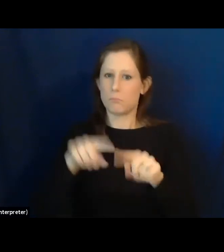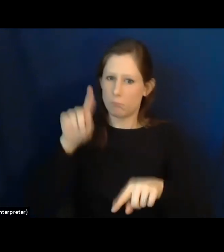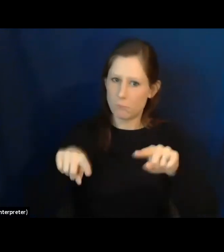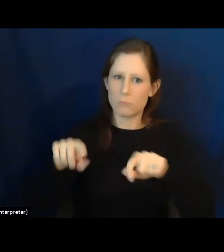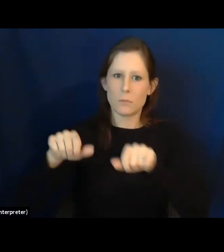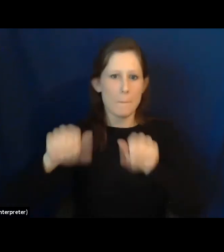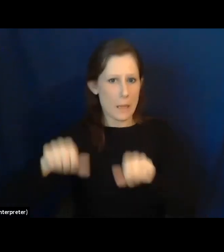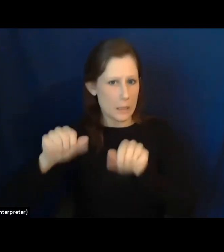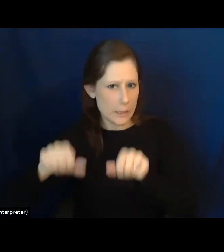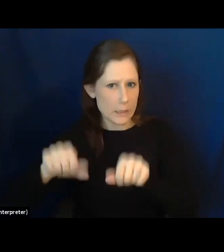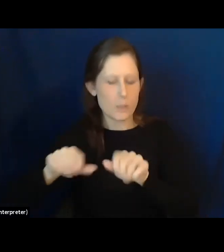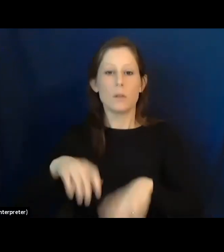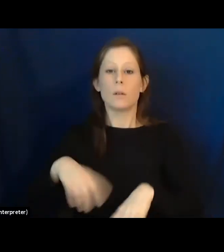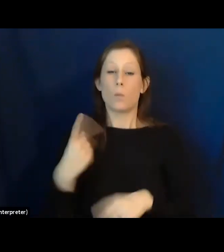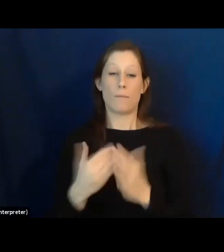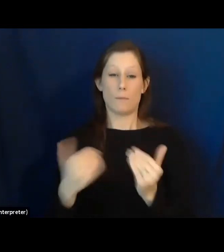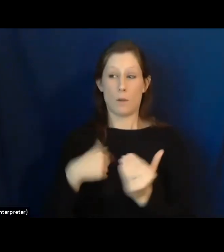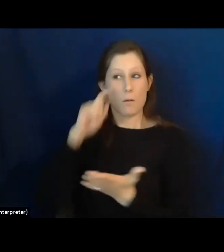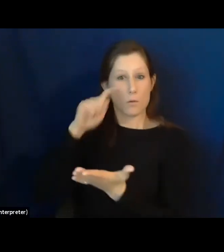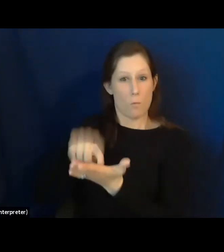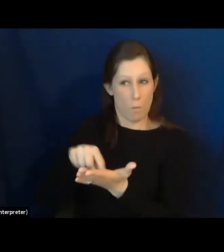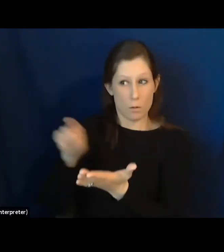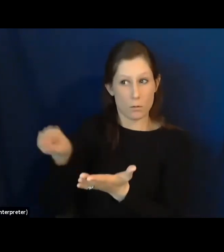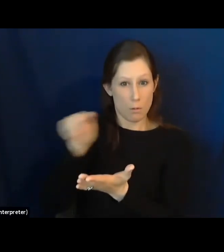abilities. And one thing that I noticed is sometimes we didn't always have the right